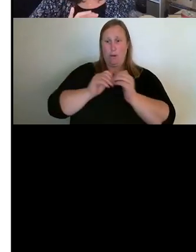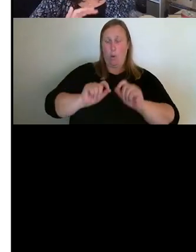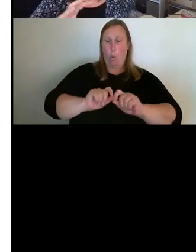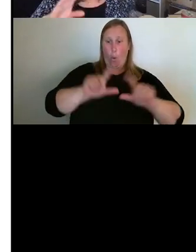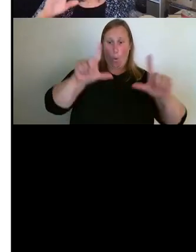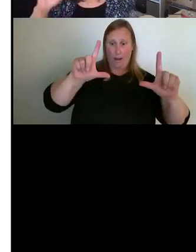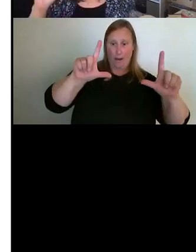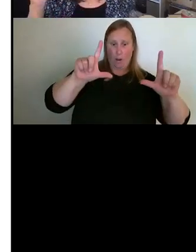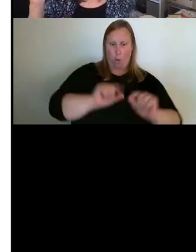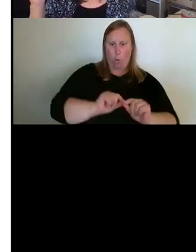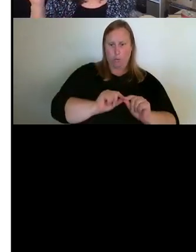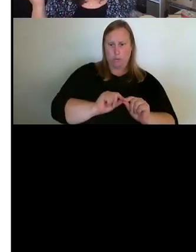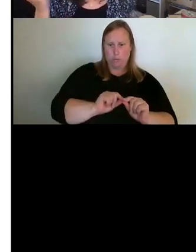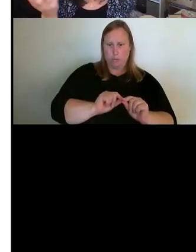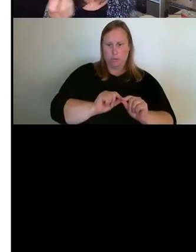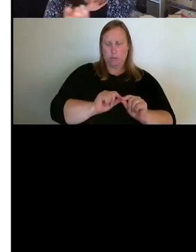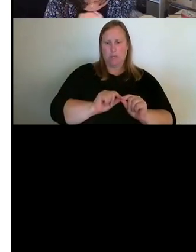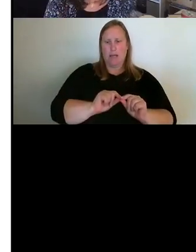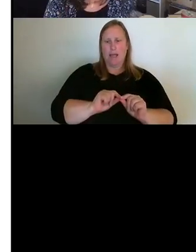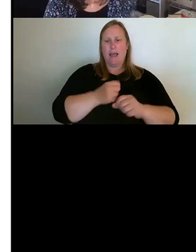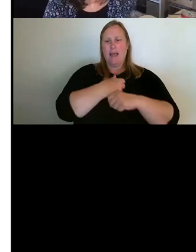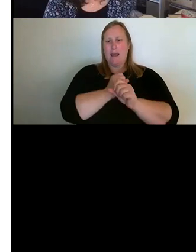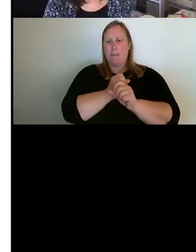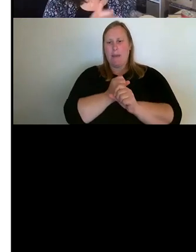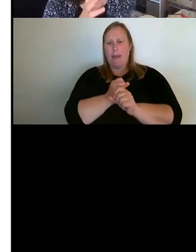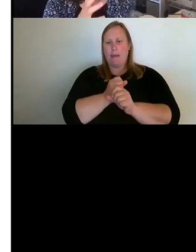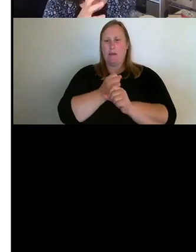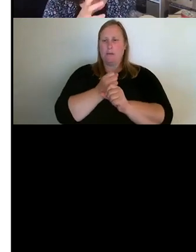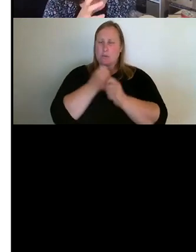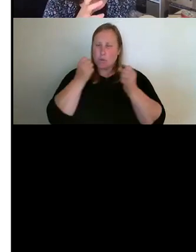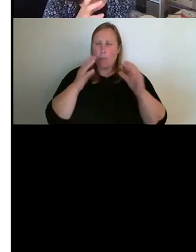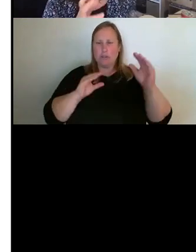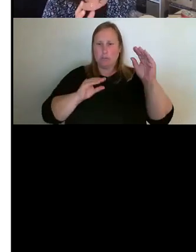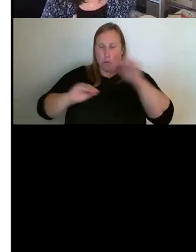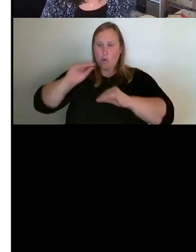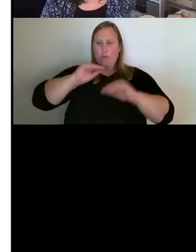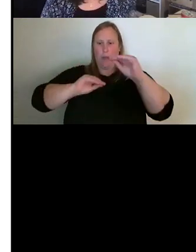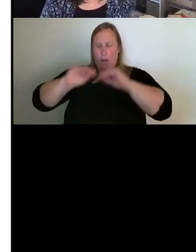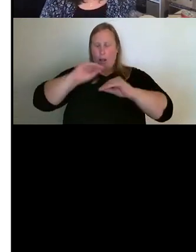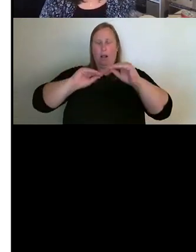created so much movement in that interaction that